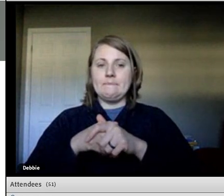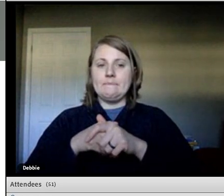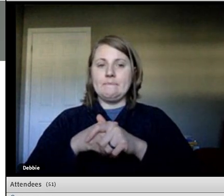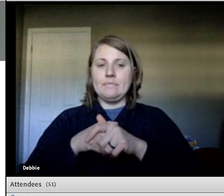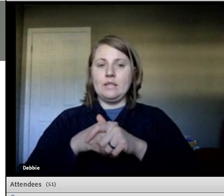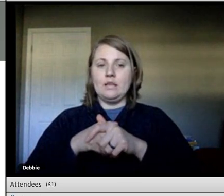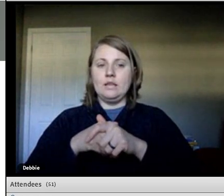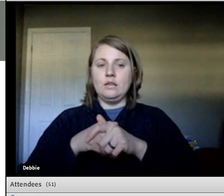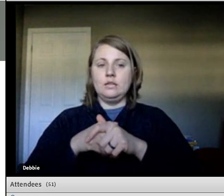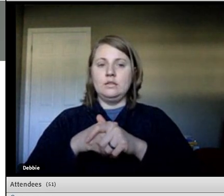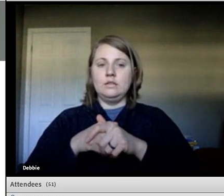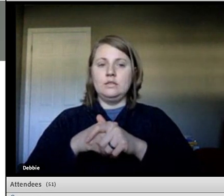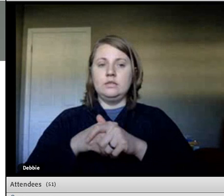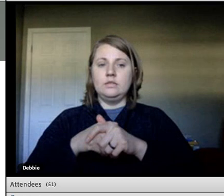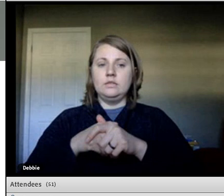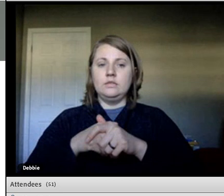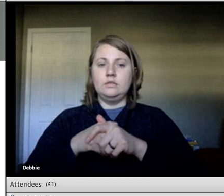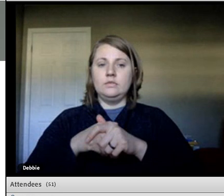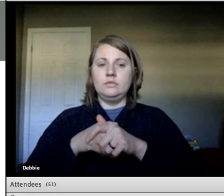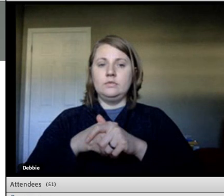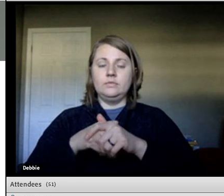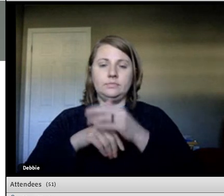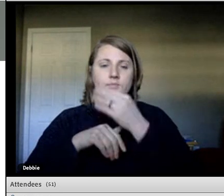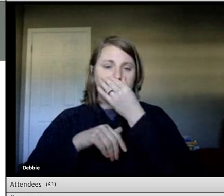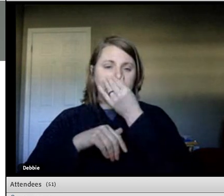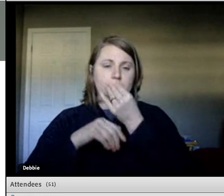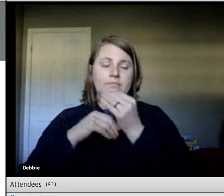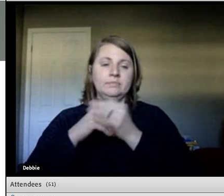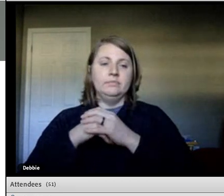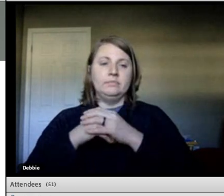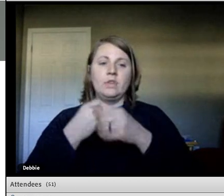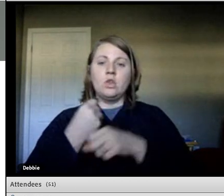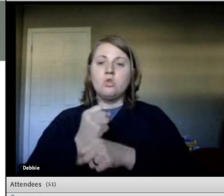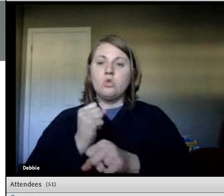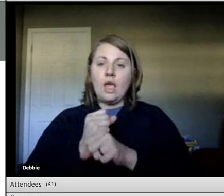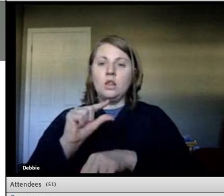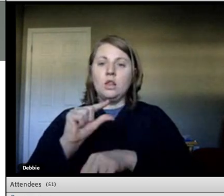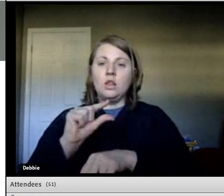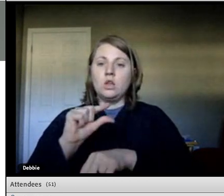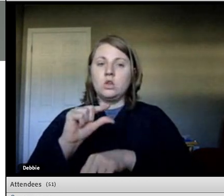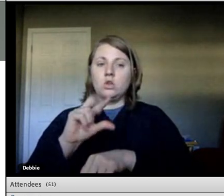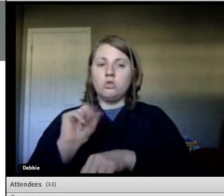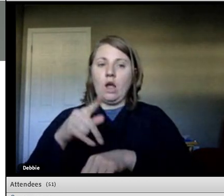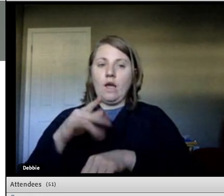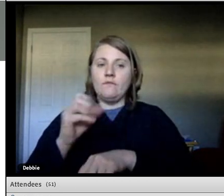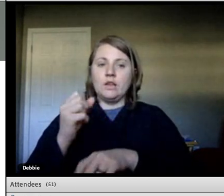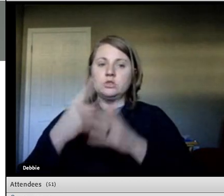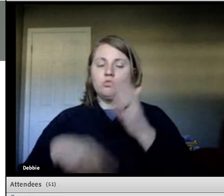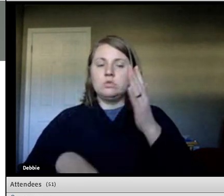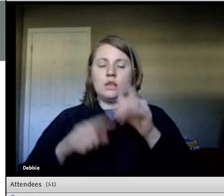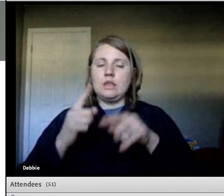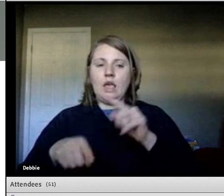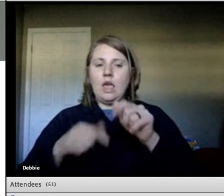Creating graphics, you can't not talk about Canva. Canva is -- Yeah, it really is, Whitney.